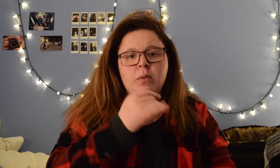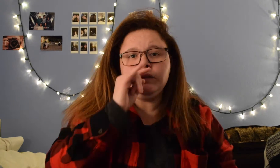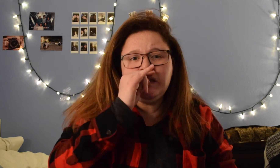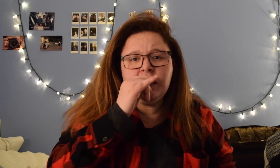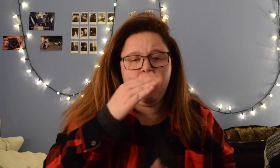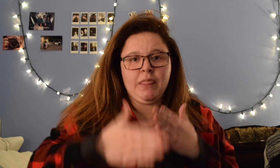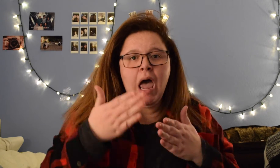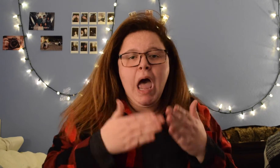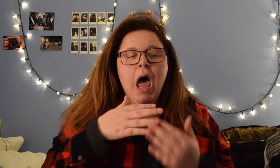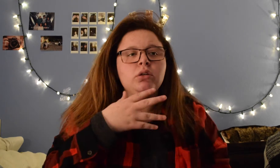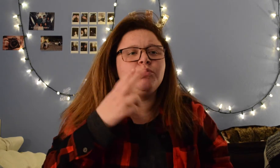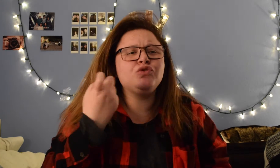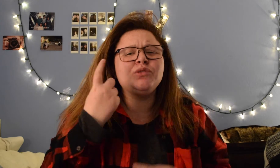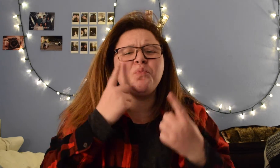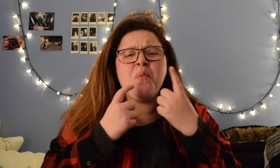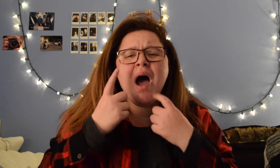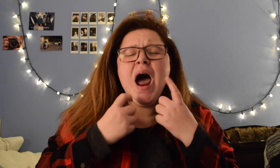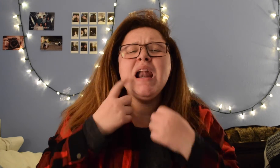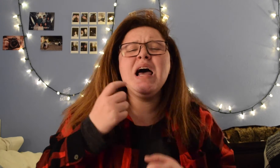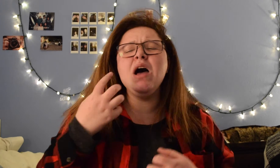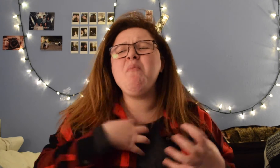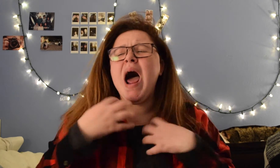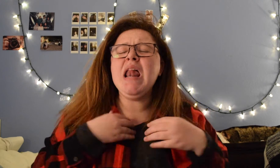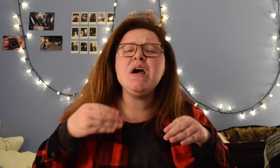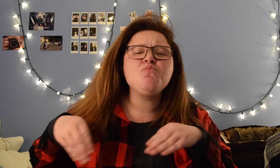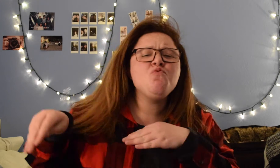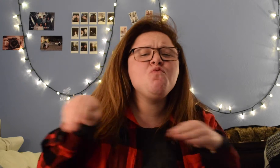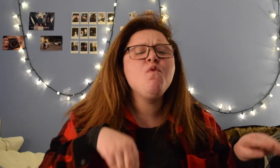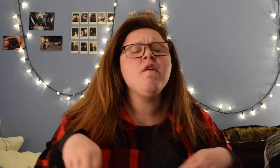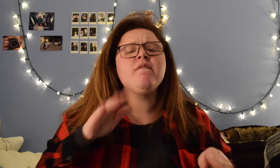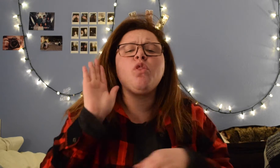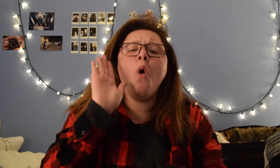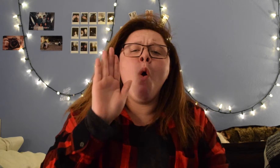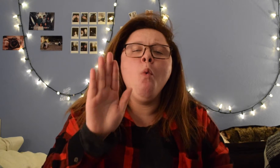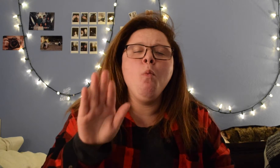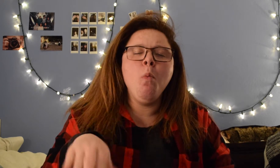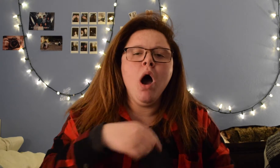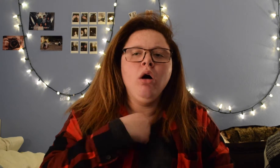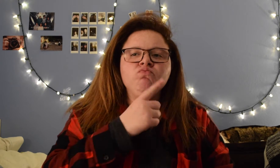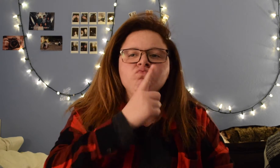There was a kid by the end. She was just crying, whining, and moving a lot the whole way back home